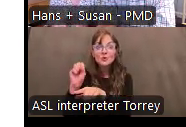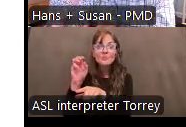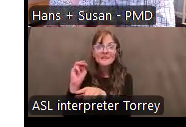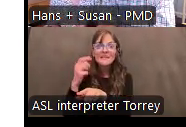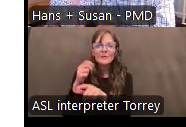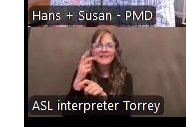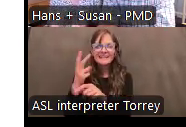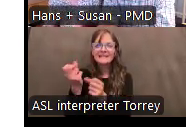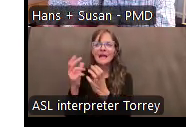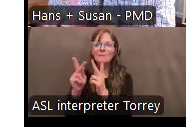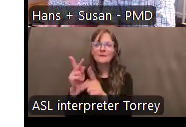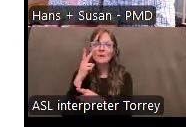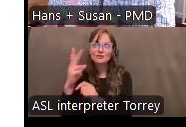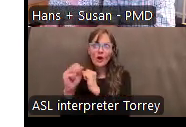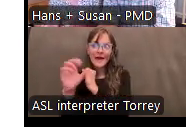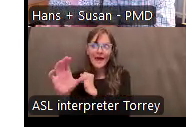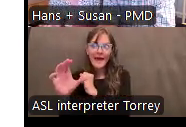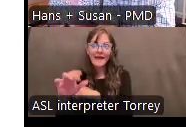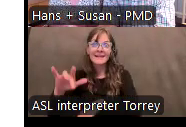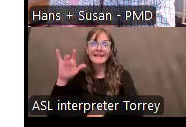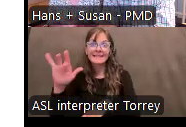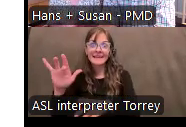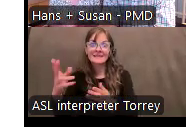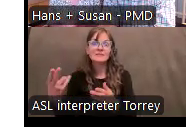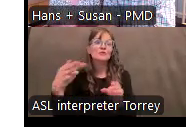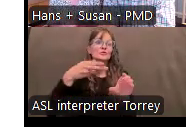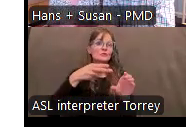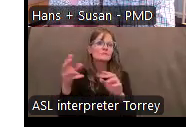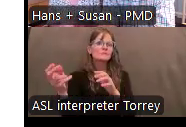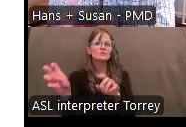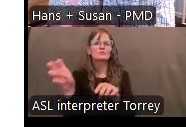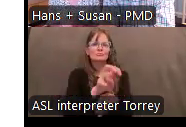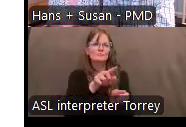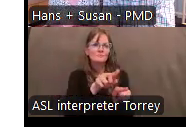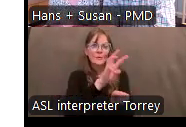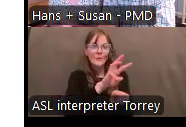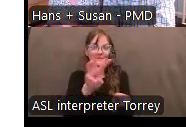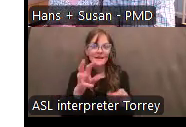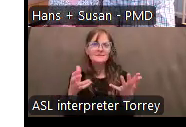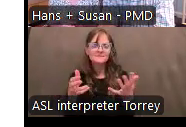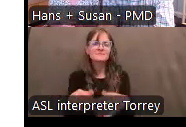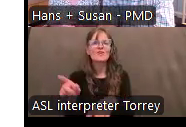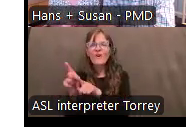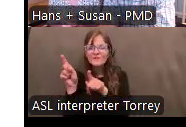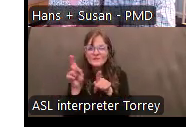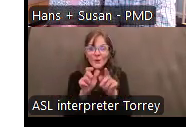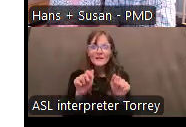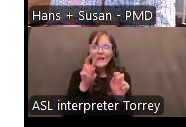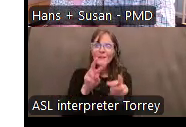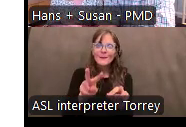or the post and they clicked to the website. We can see our website views and see, well, how many different people came